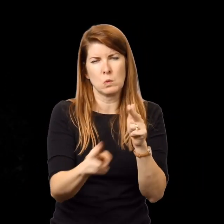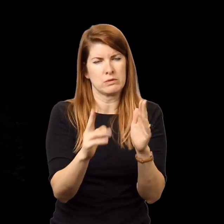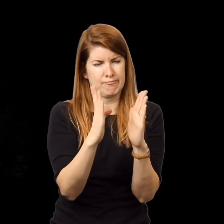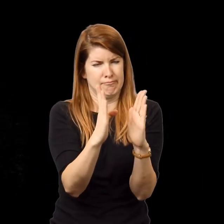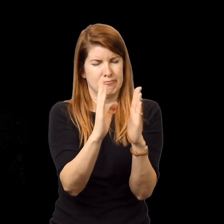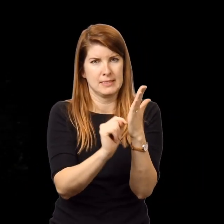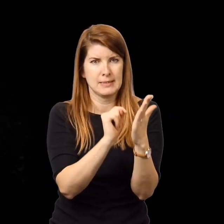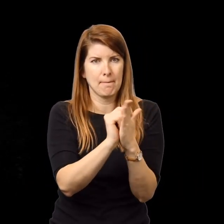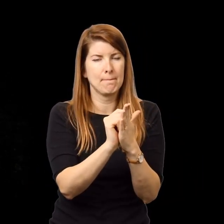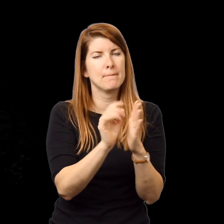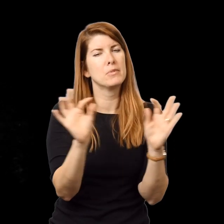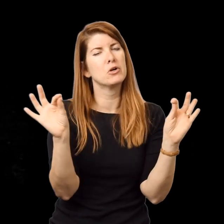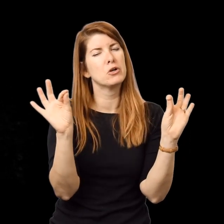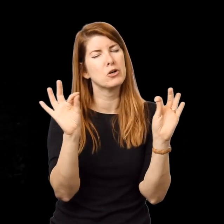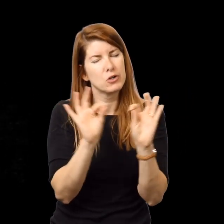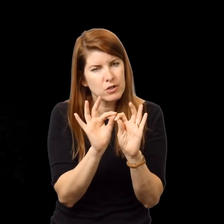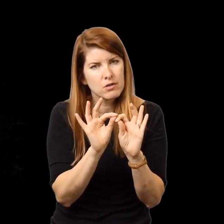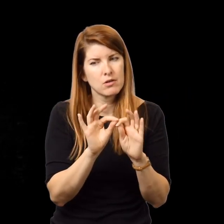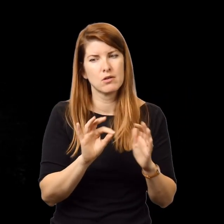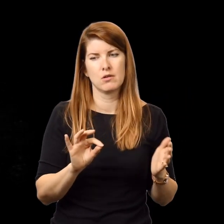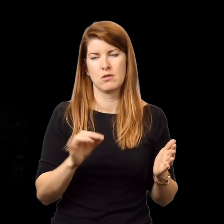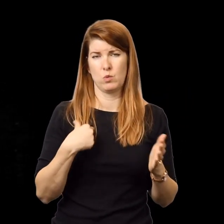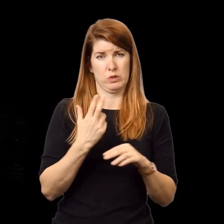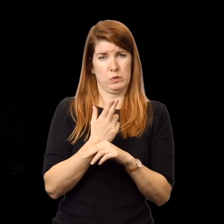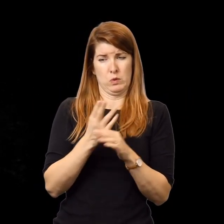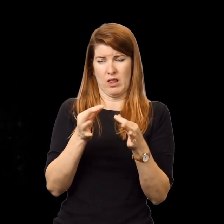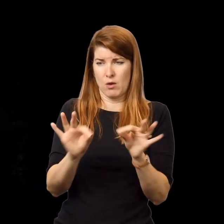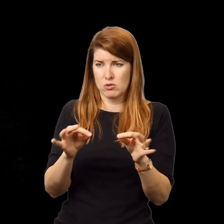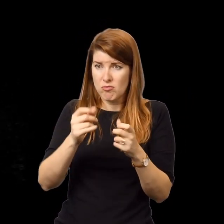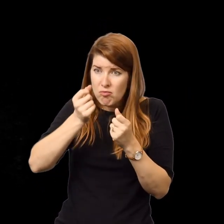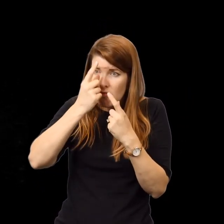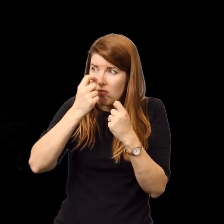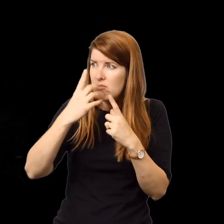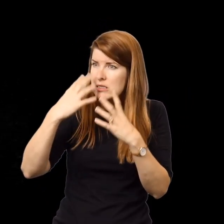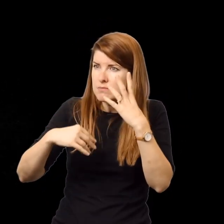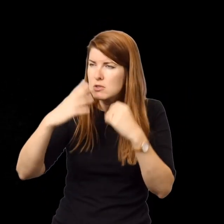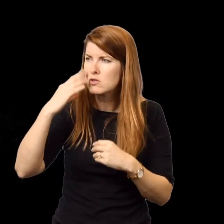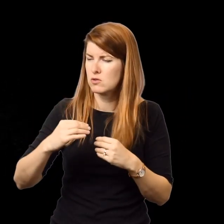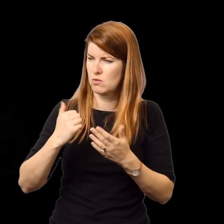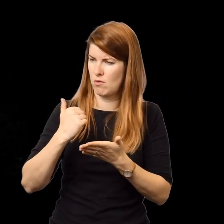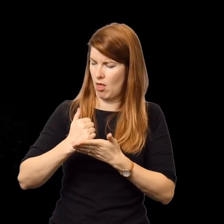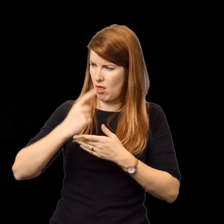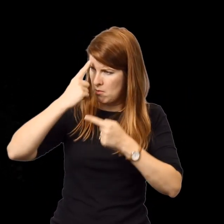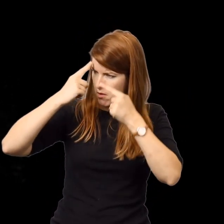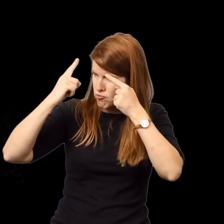We use language to make sense of our experiences, to process what we learned.